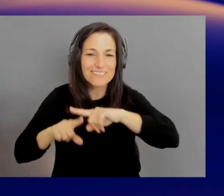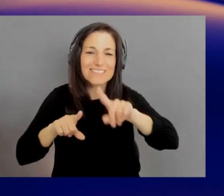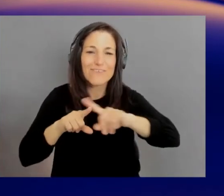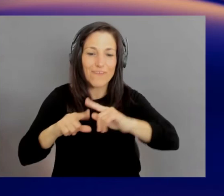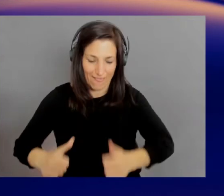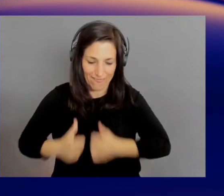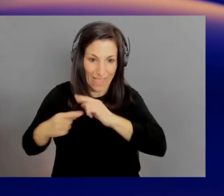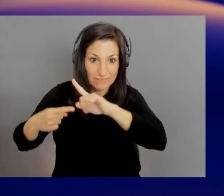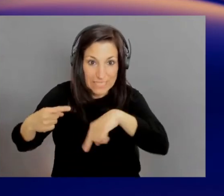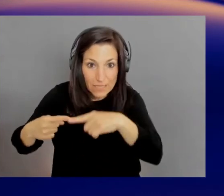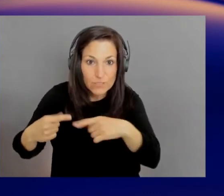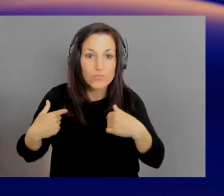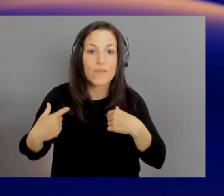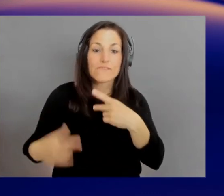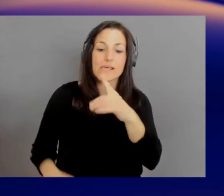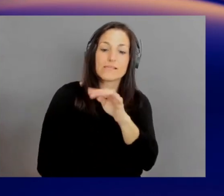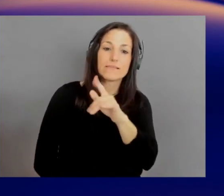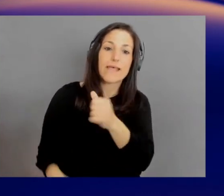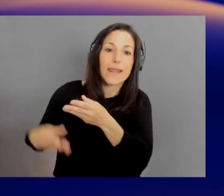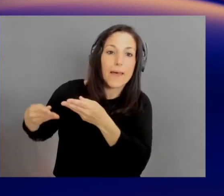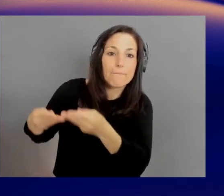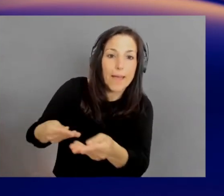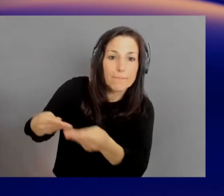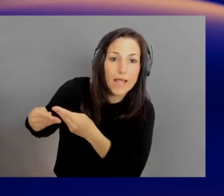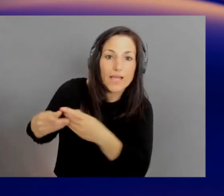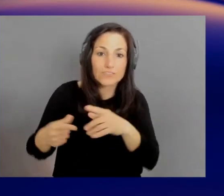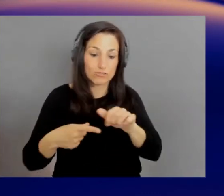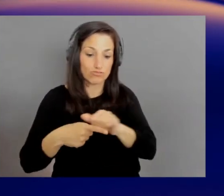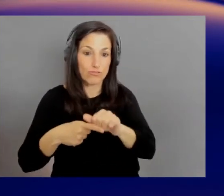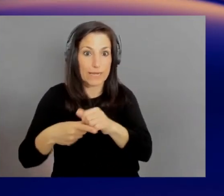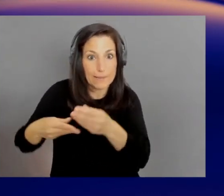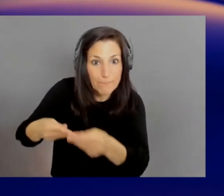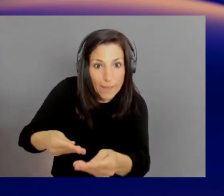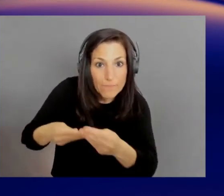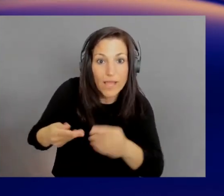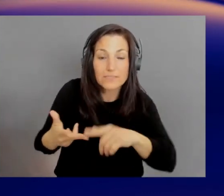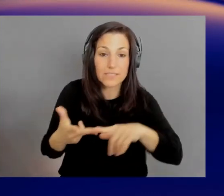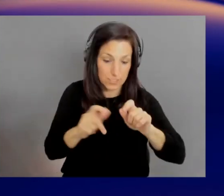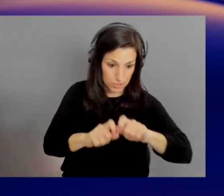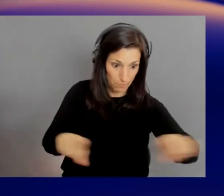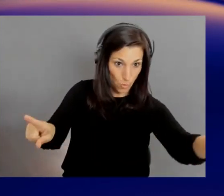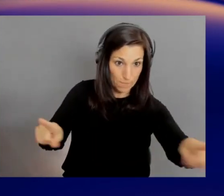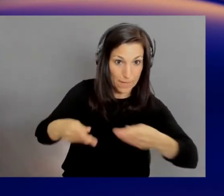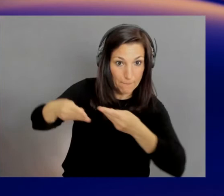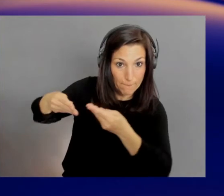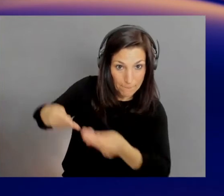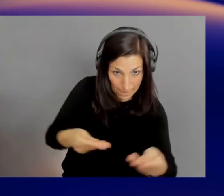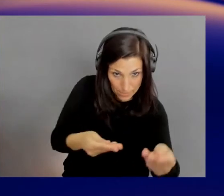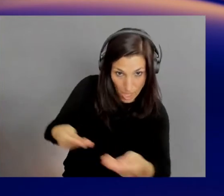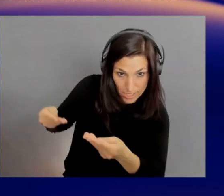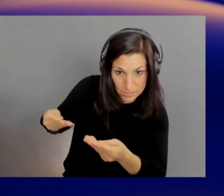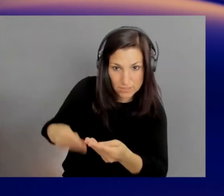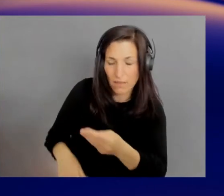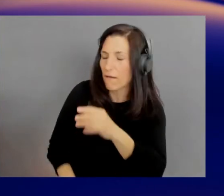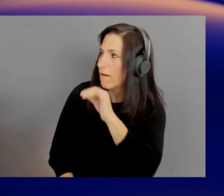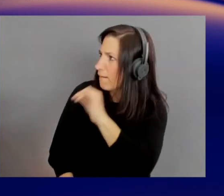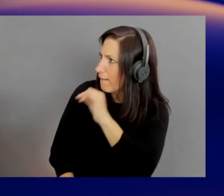your training pipelines and your deployment pipelines. Oh, Even different pipelines. That's interesting. Yeah. So that's one of the reasons that model registry that I talked about